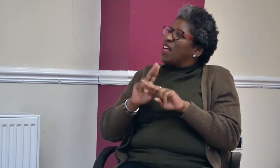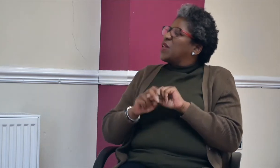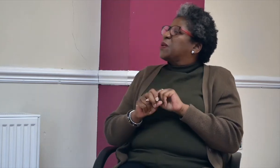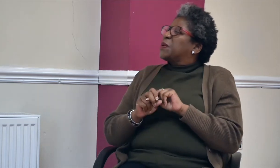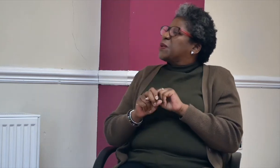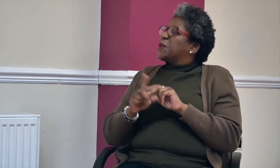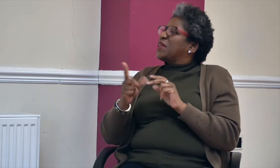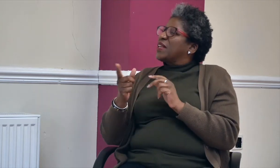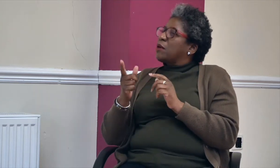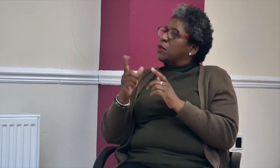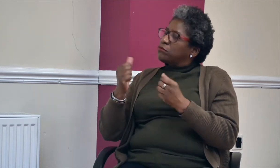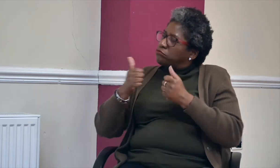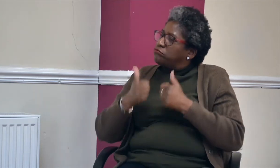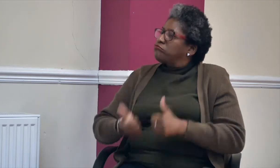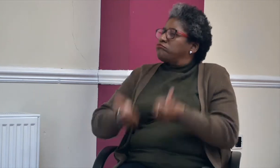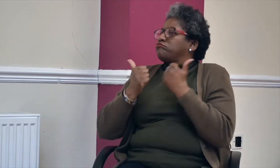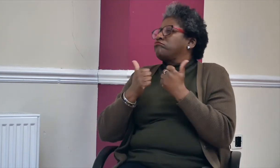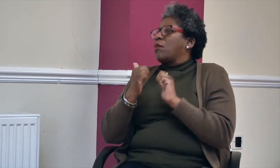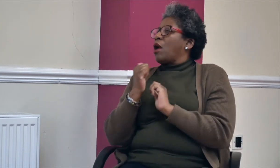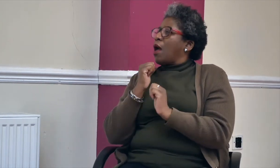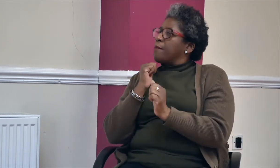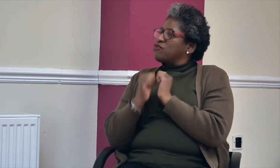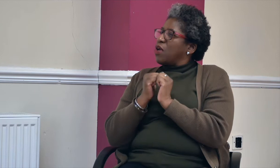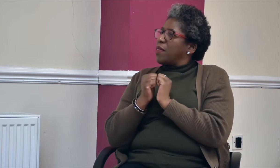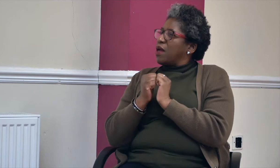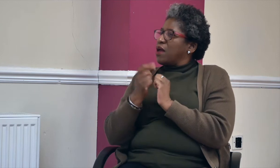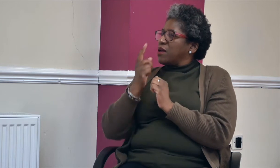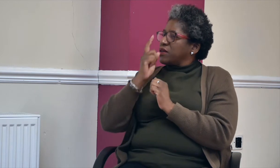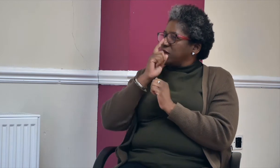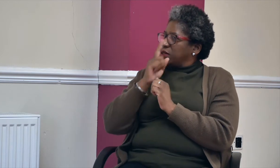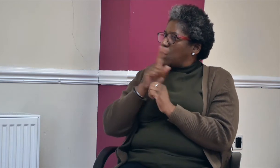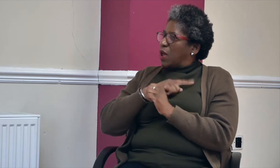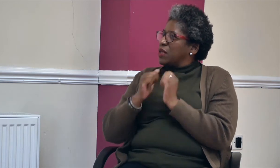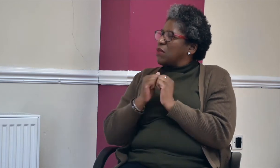But not my father. My brother and sister were the best.